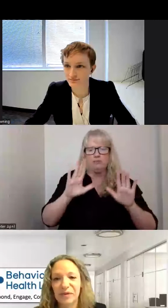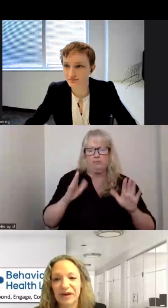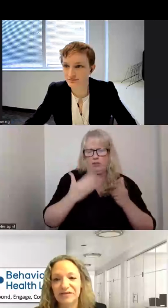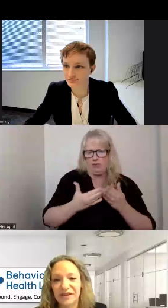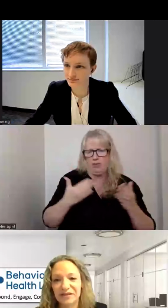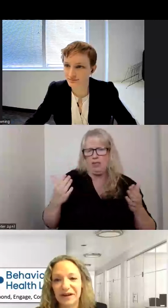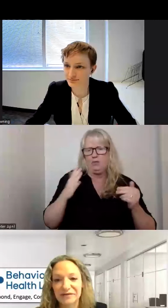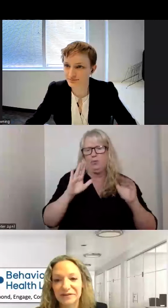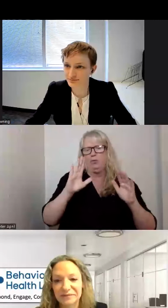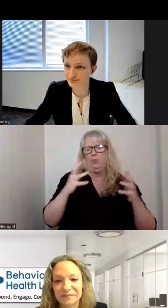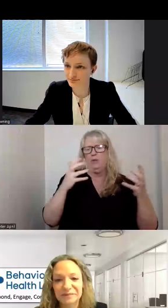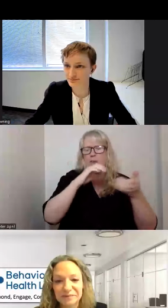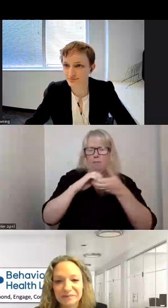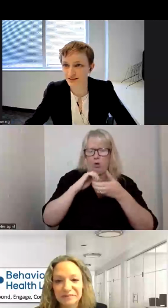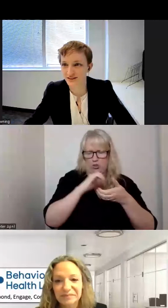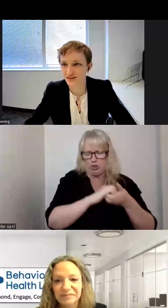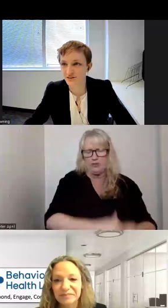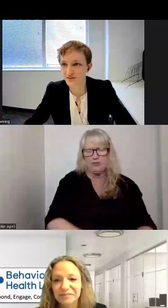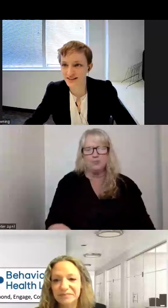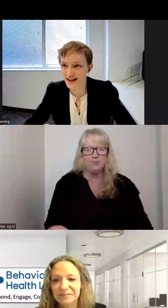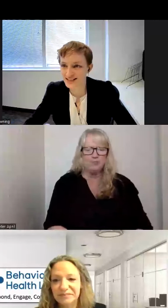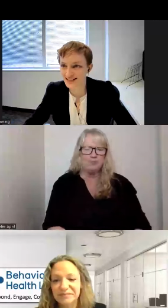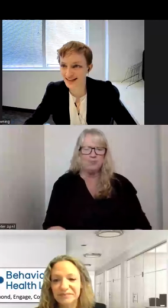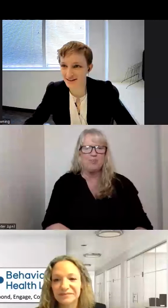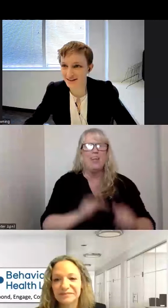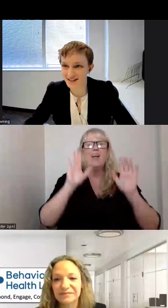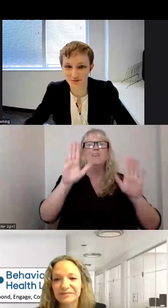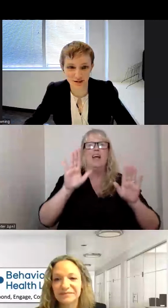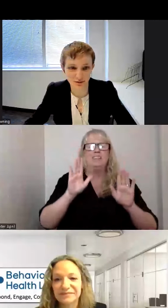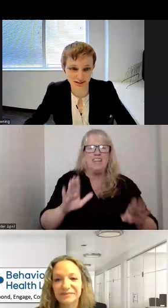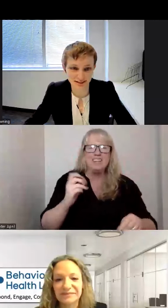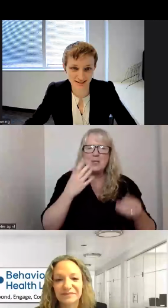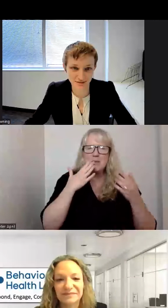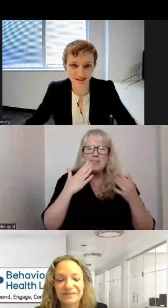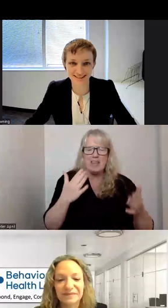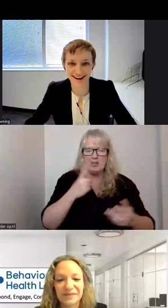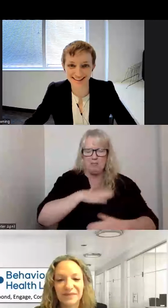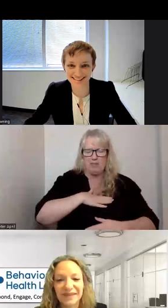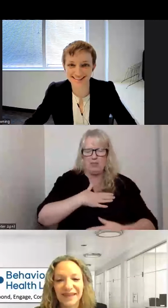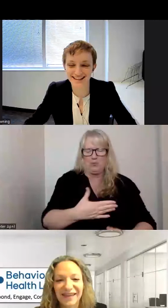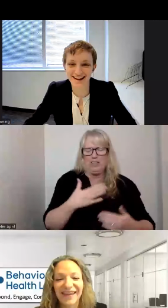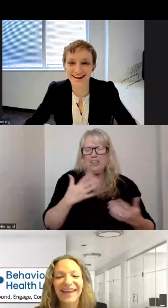WONDERFUL WORK WITH PARTNERS ON THE GROUND. >>: THANK YOU FOR BEING IN THE HOT SEAT TODAY.